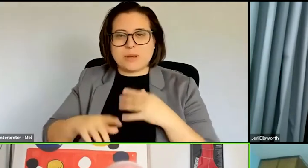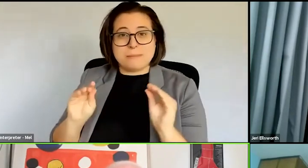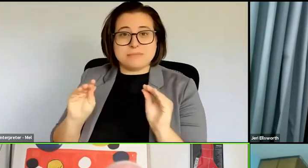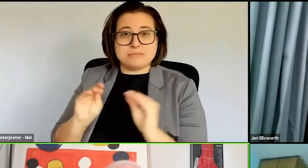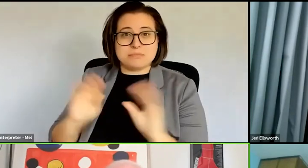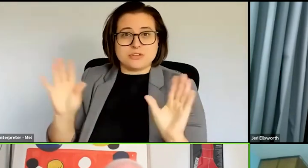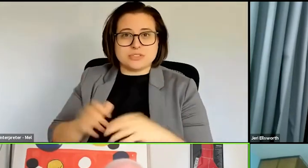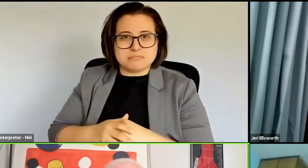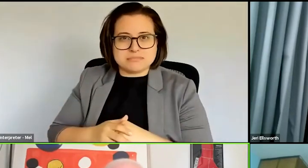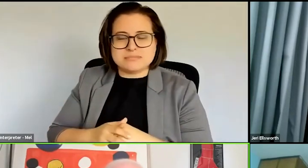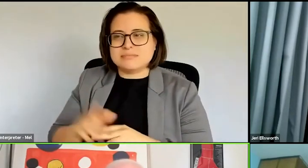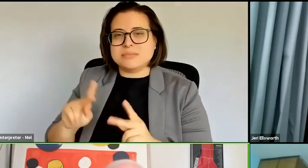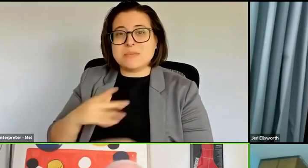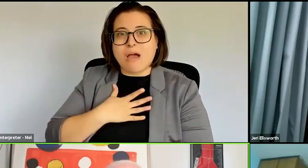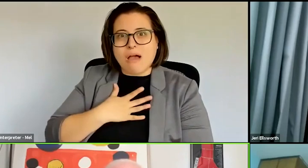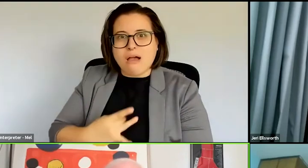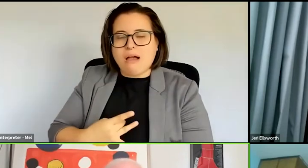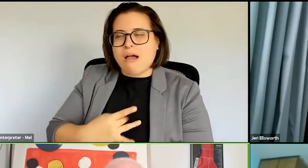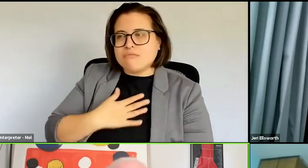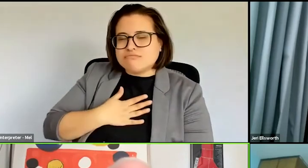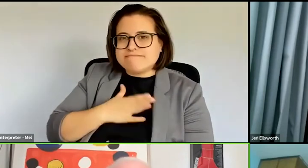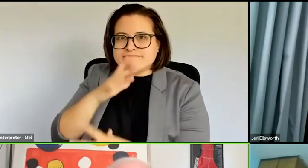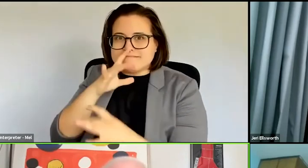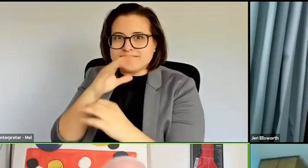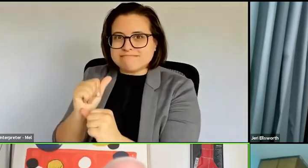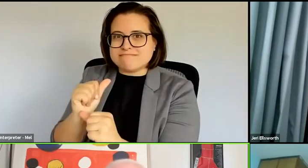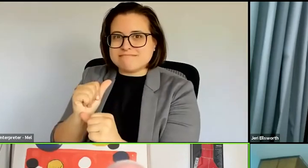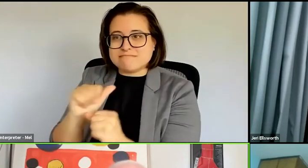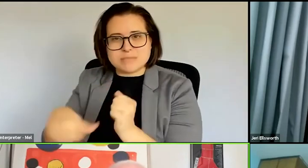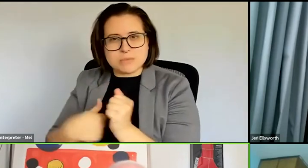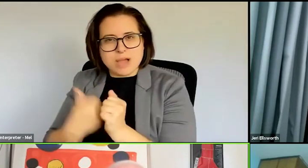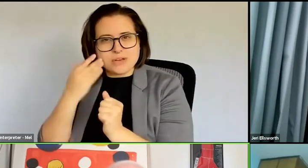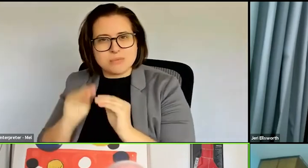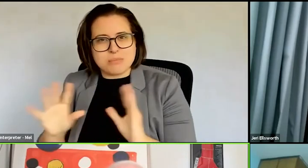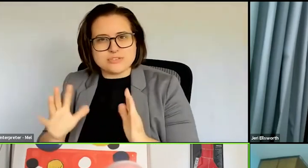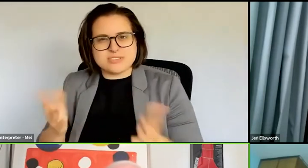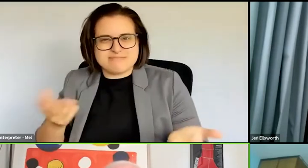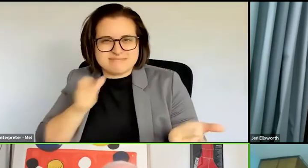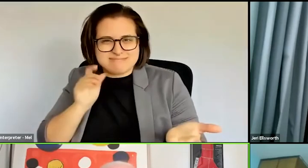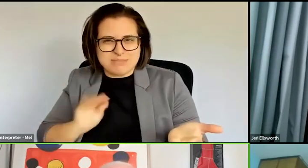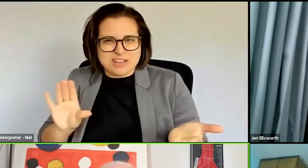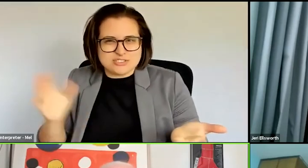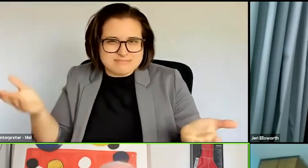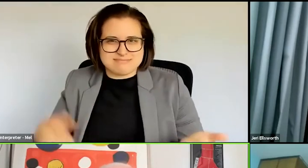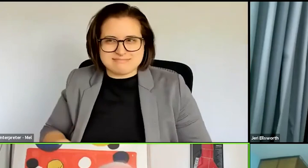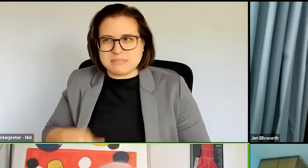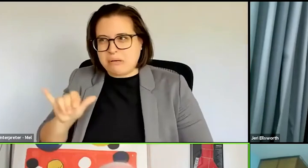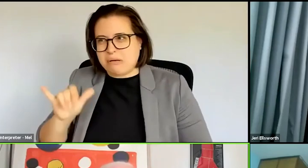and if you know how the magic is done, it takes away the magic. And so from an interface